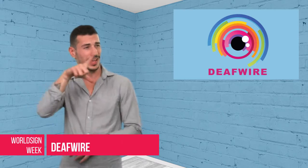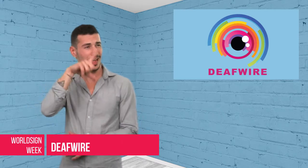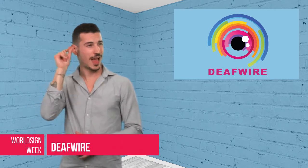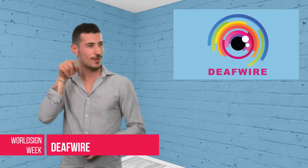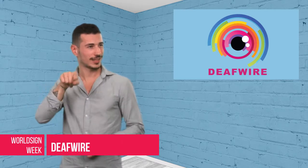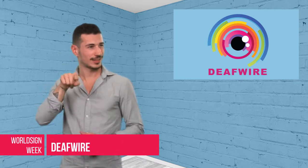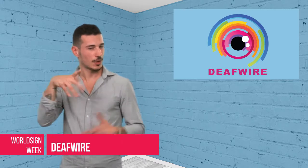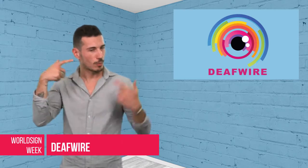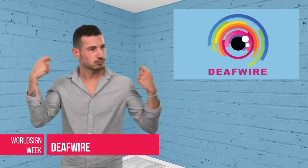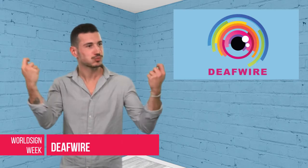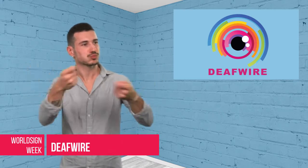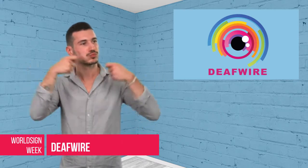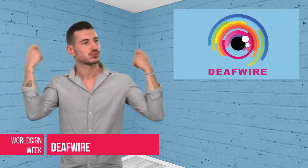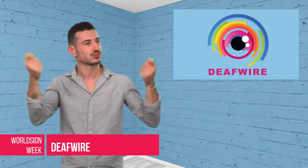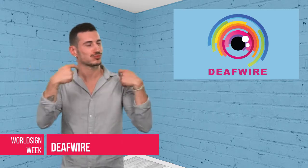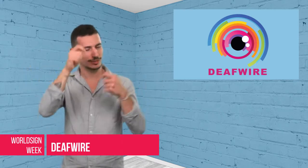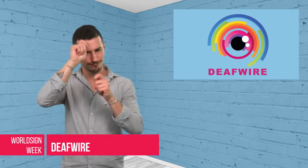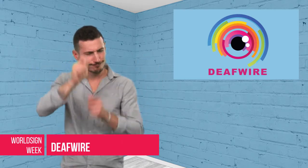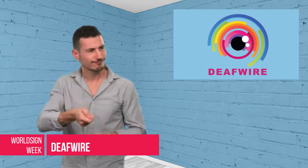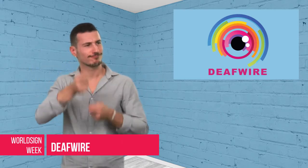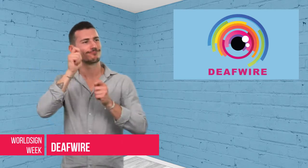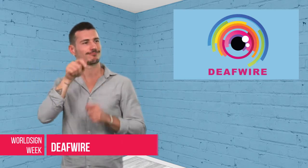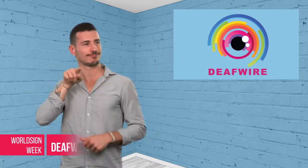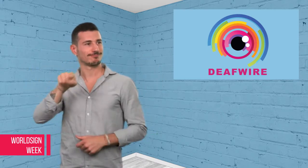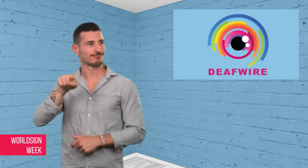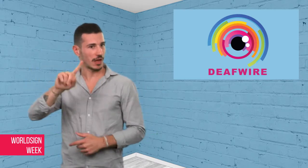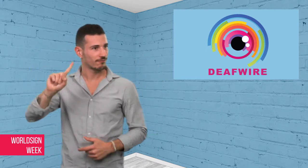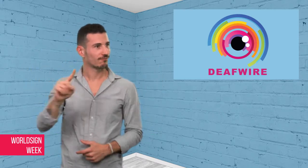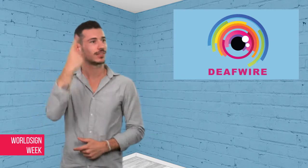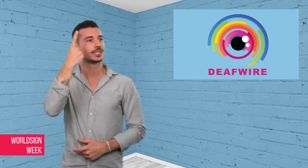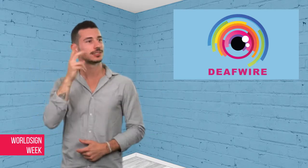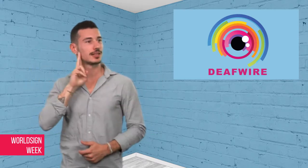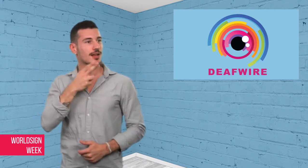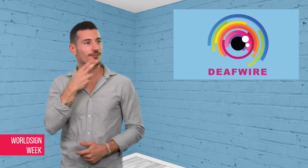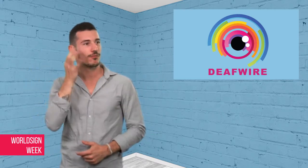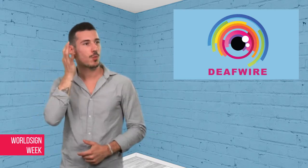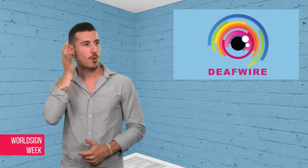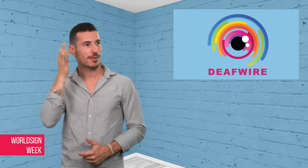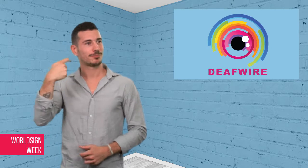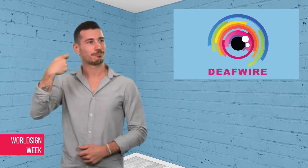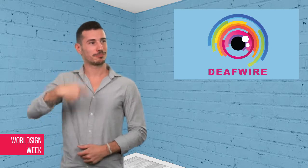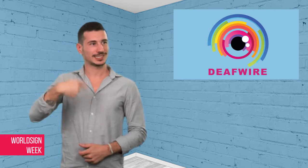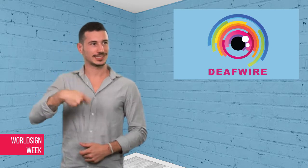Gallaudet University’s installation ceremony will honor its first